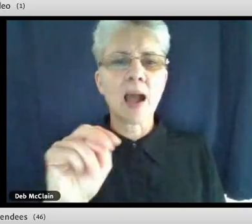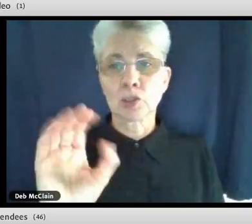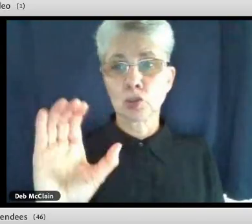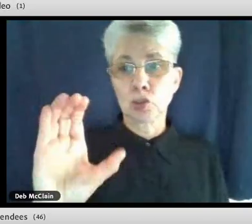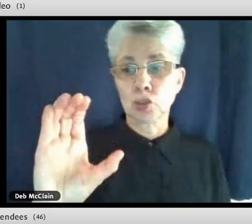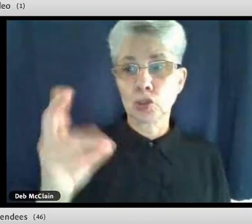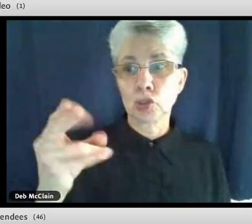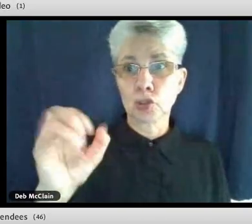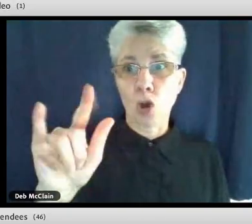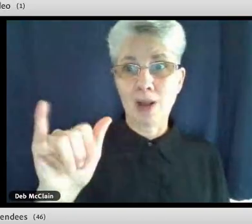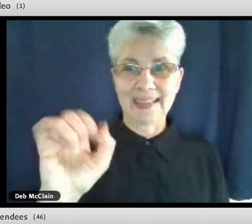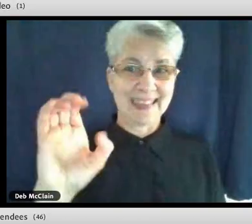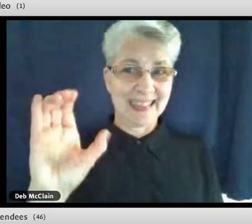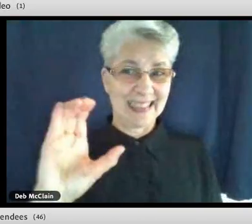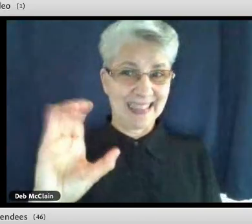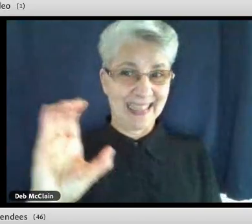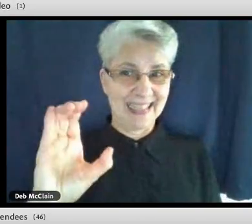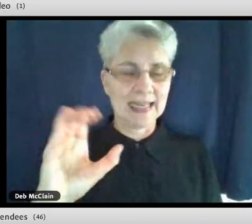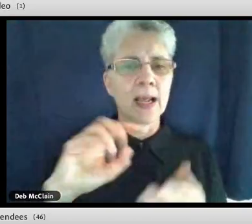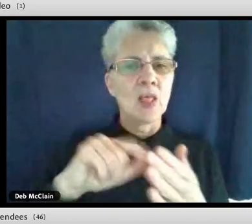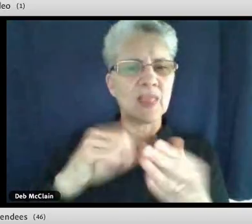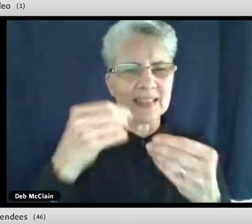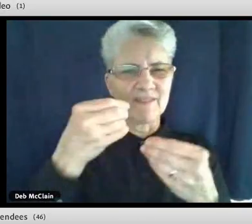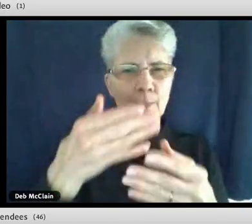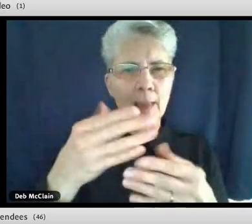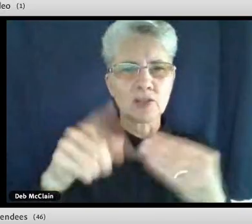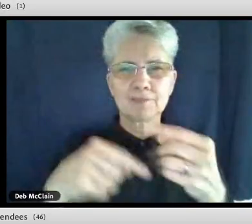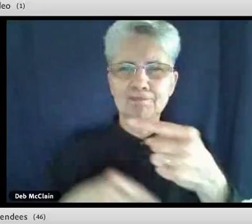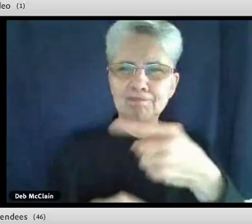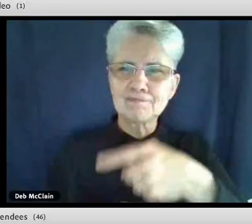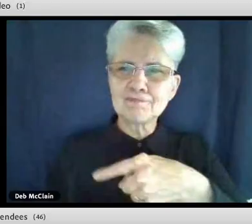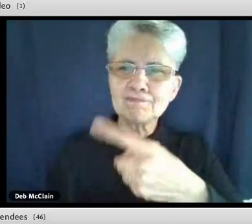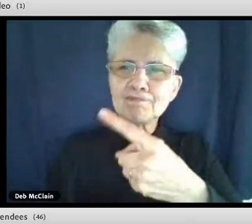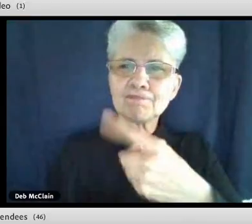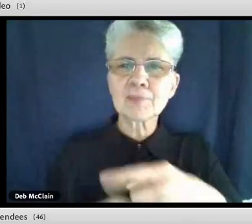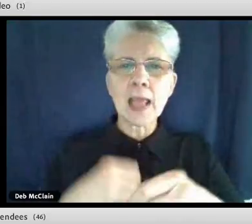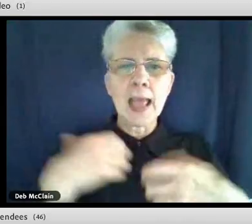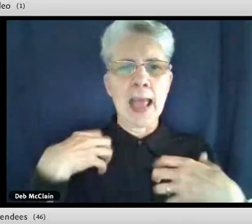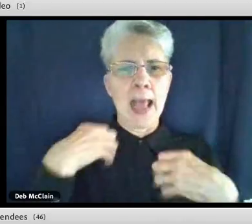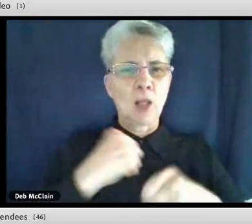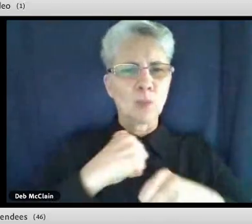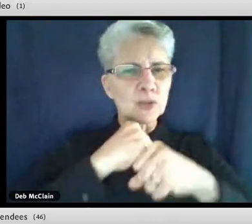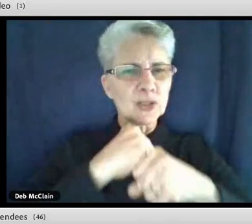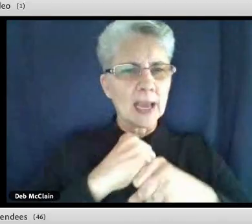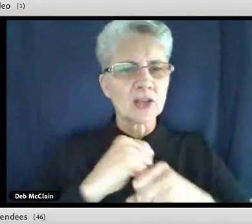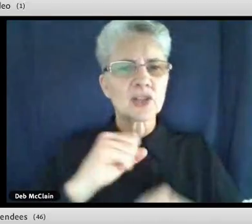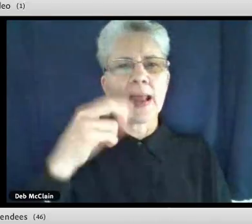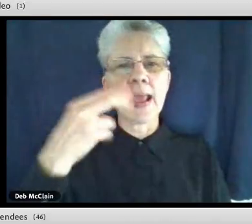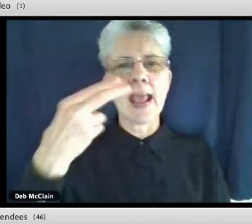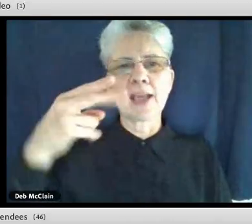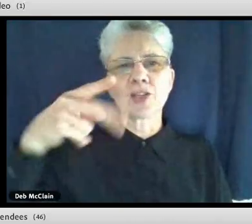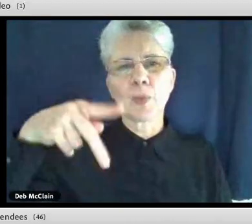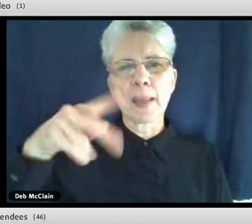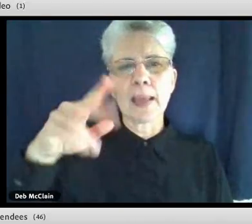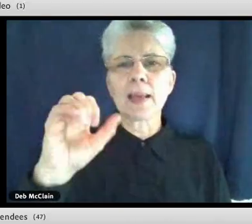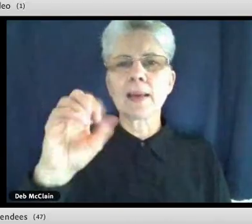So this is kind of some information about the different health protection measures, and that's what HPCON stands for.